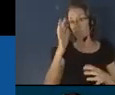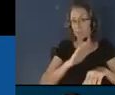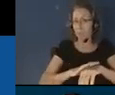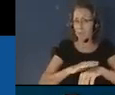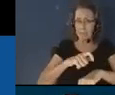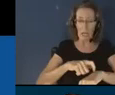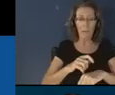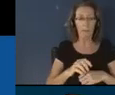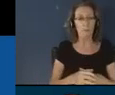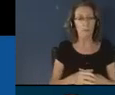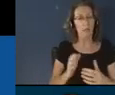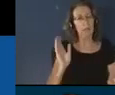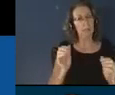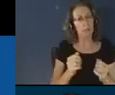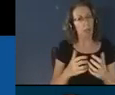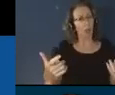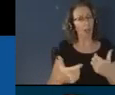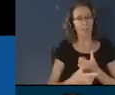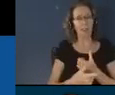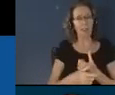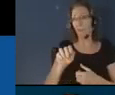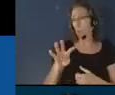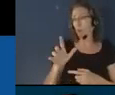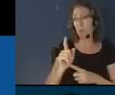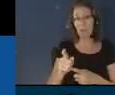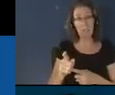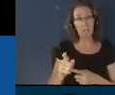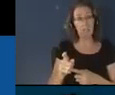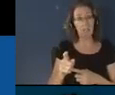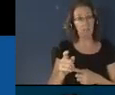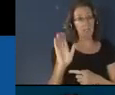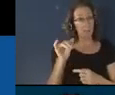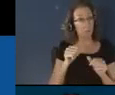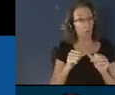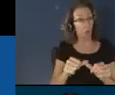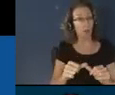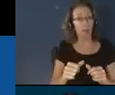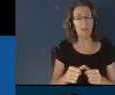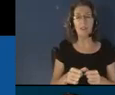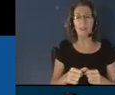I know it seems like a lot of time, 45 minutes, at least at least give at least 10 minutes for